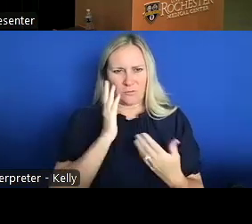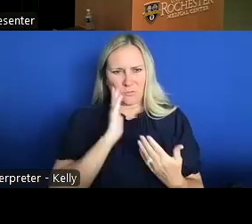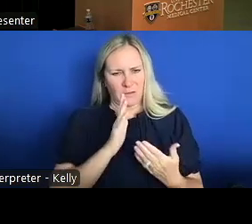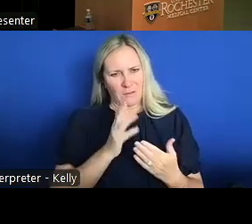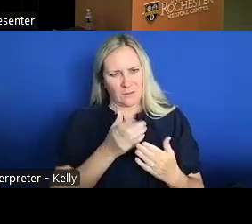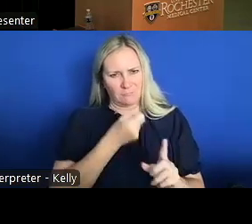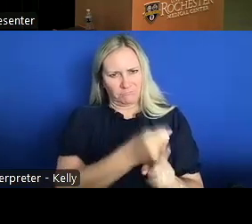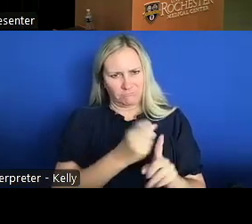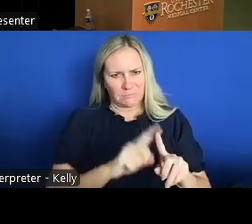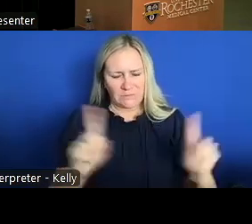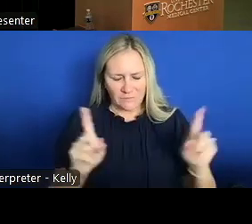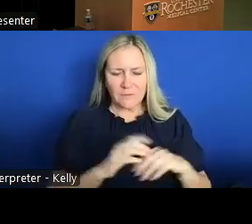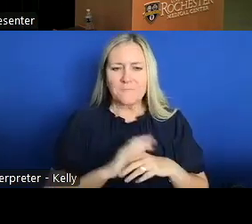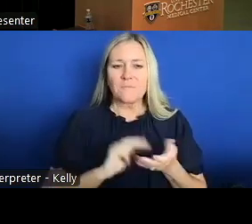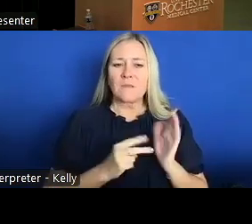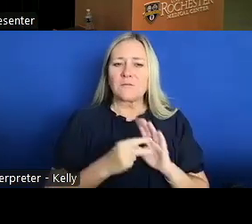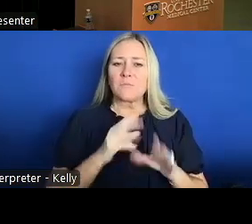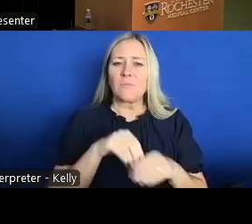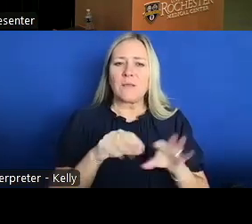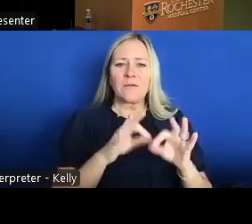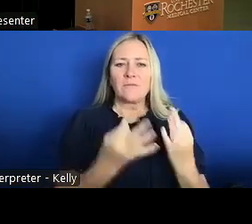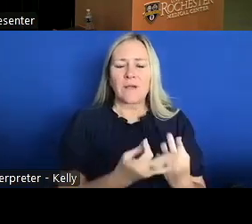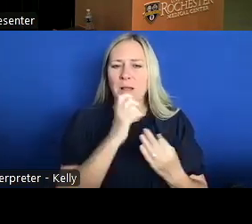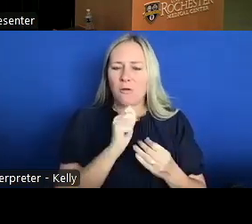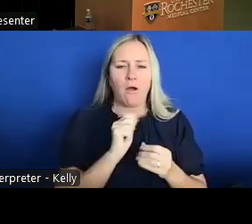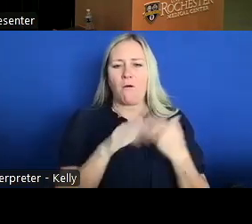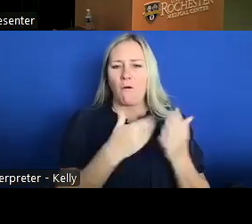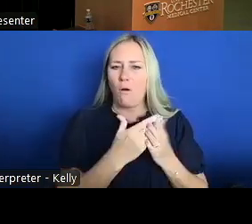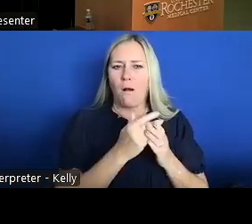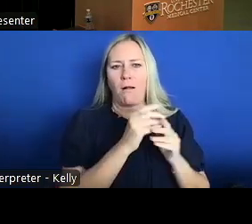within families they're not going to be at the same place at the same time so when I'm working